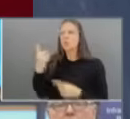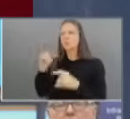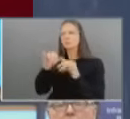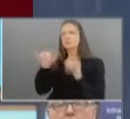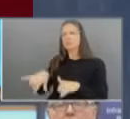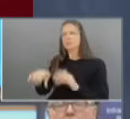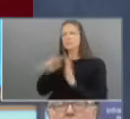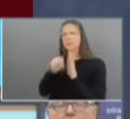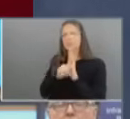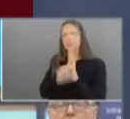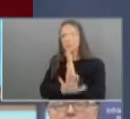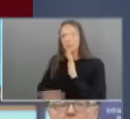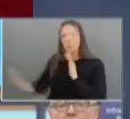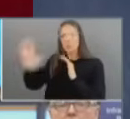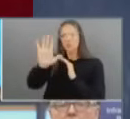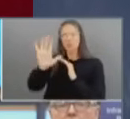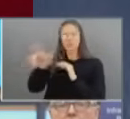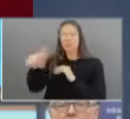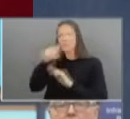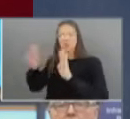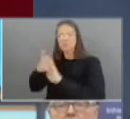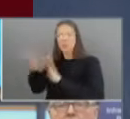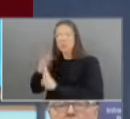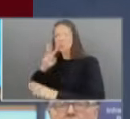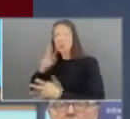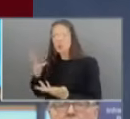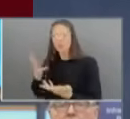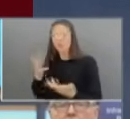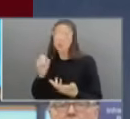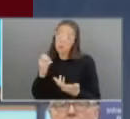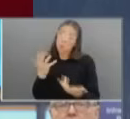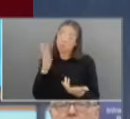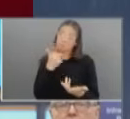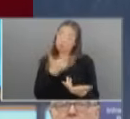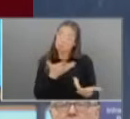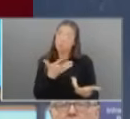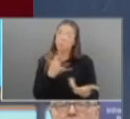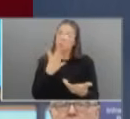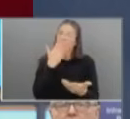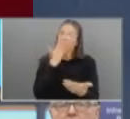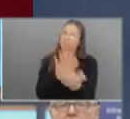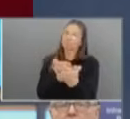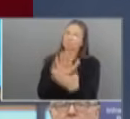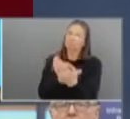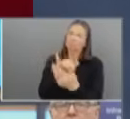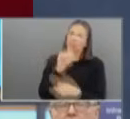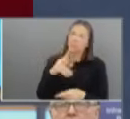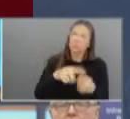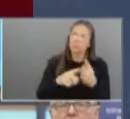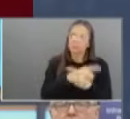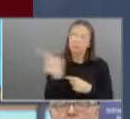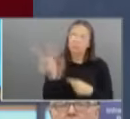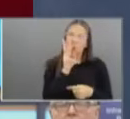WE HAVE TWO SYSTEMS IN LIMITED OPERATIONS AND ONLY ONE SYSTEM STATEWIDE THAT IS NONOPERATIONAL.